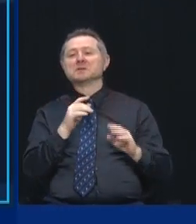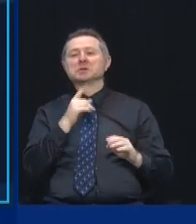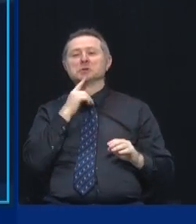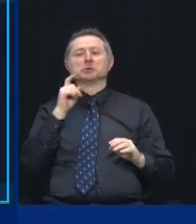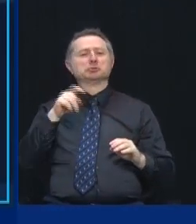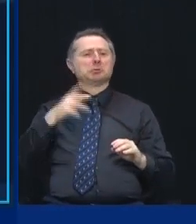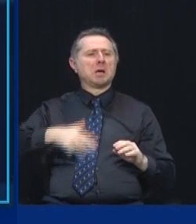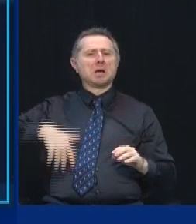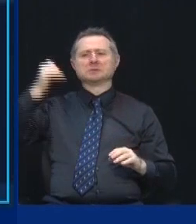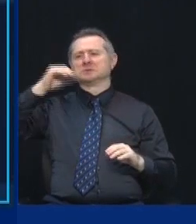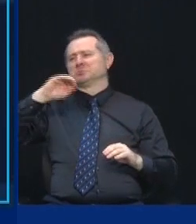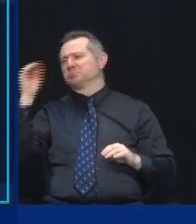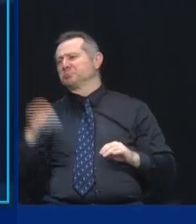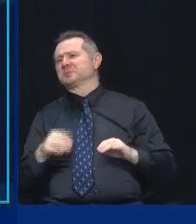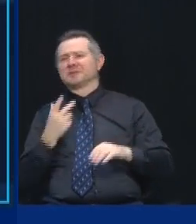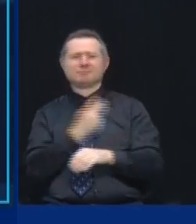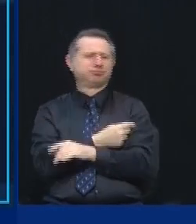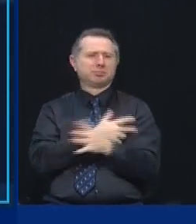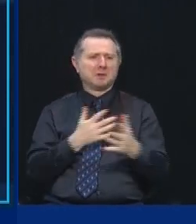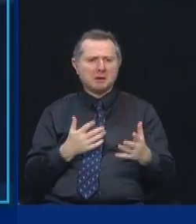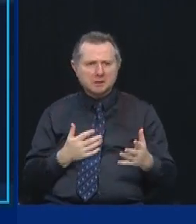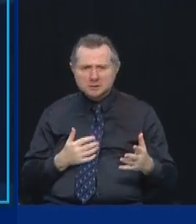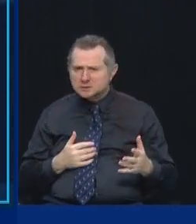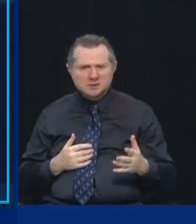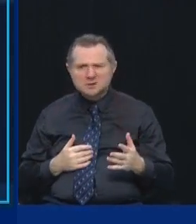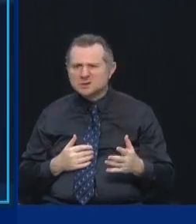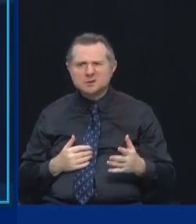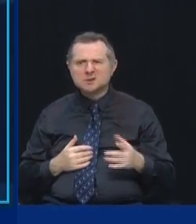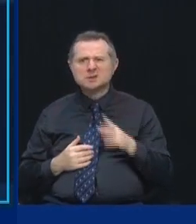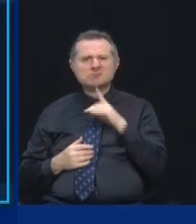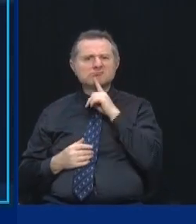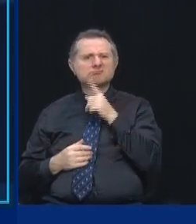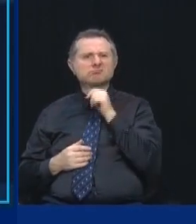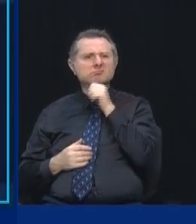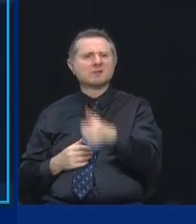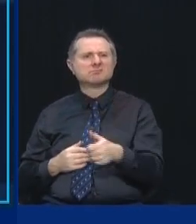VACCINATED WHICH IS INTERESTING, 75 PLUS I THOUGHT WAS GOING TO